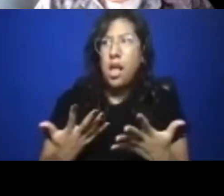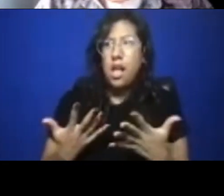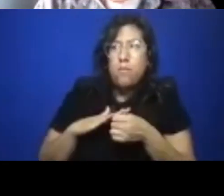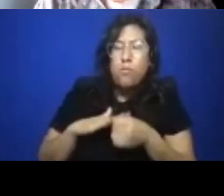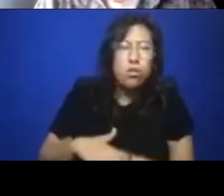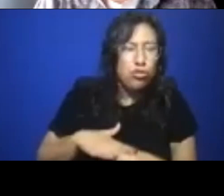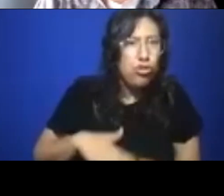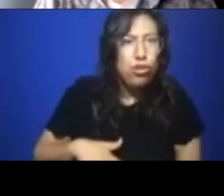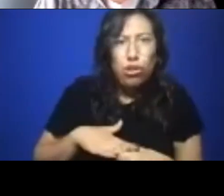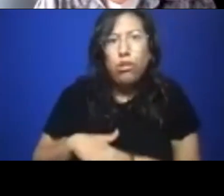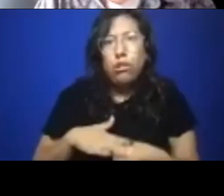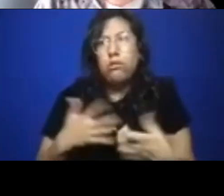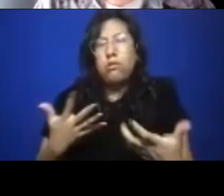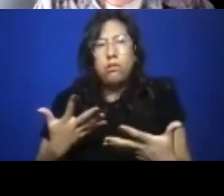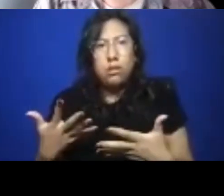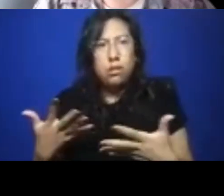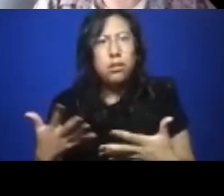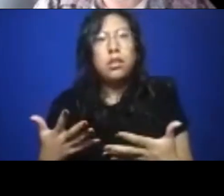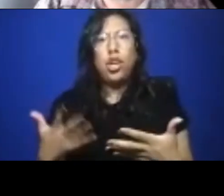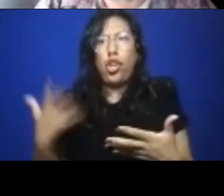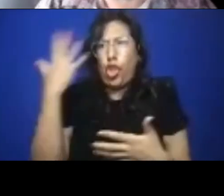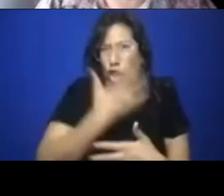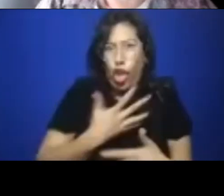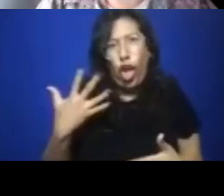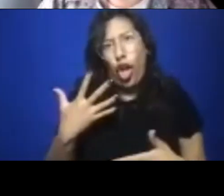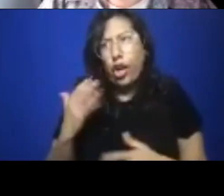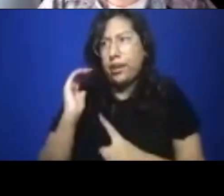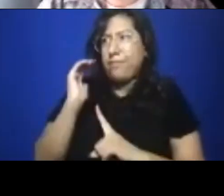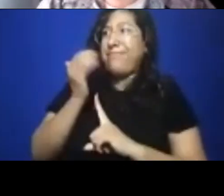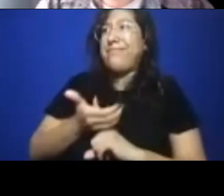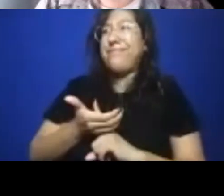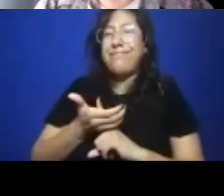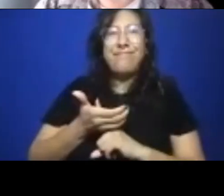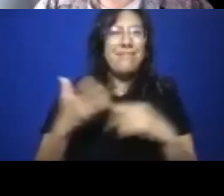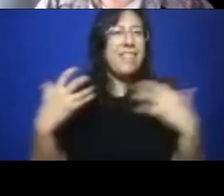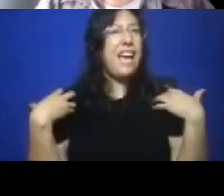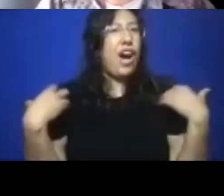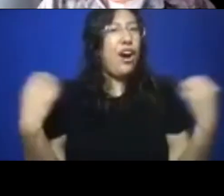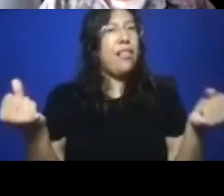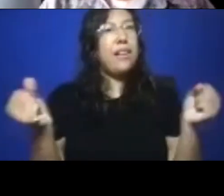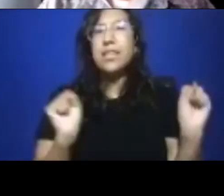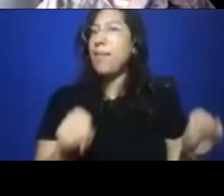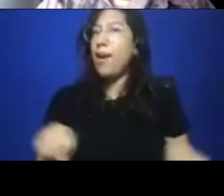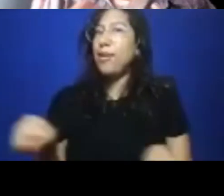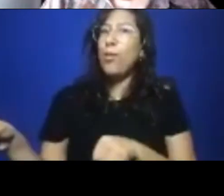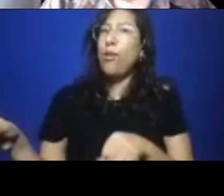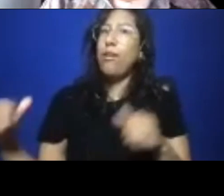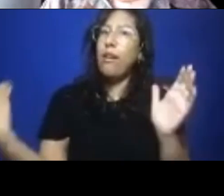to look and be in the world as healthy as possible. So again, there might be some,